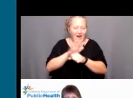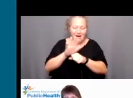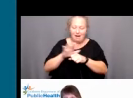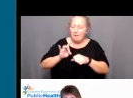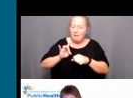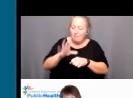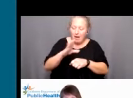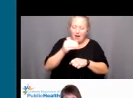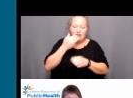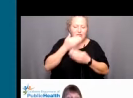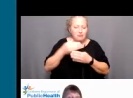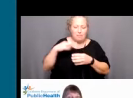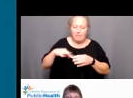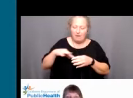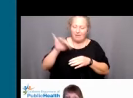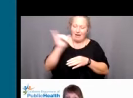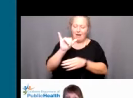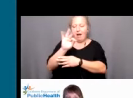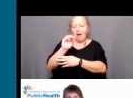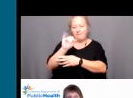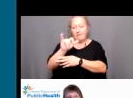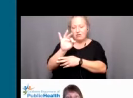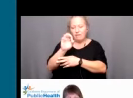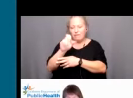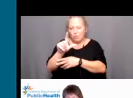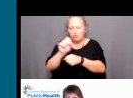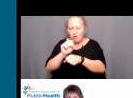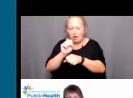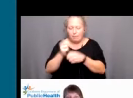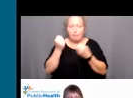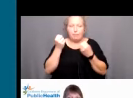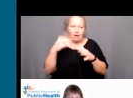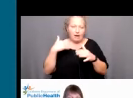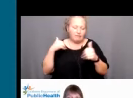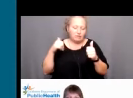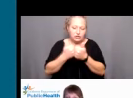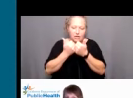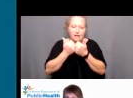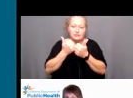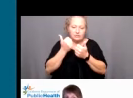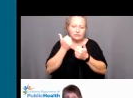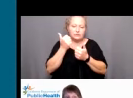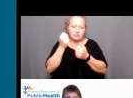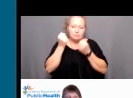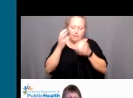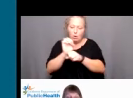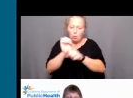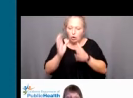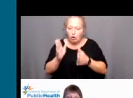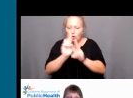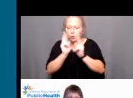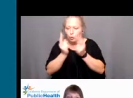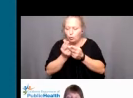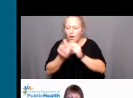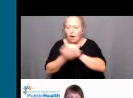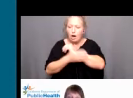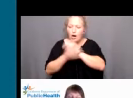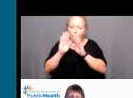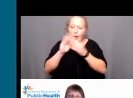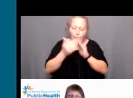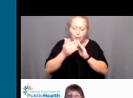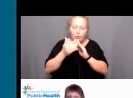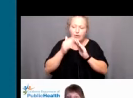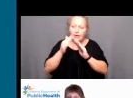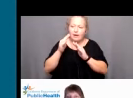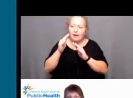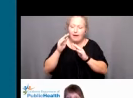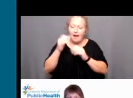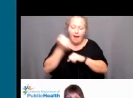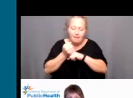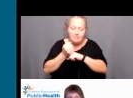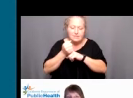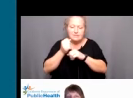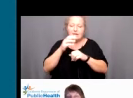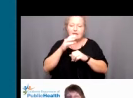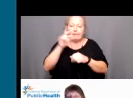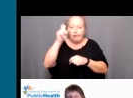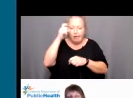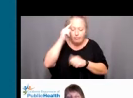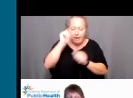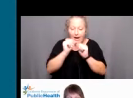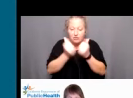fossil fuel jobs. These are some of the many challenges faced by workers unions, community based advocacy, organizations and government agencies that have continued to support workers throughout the pandemic and to continue to